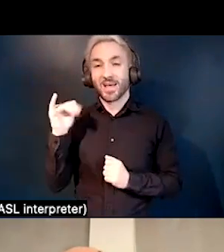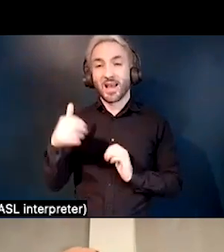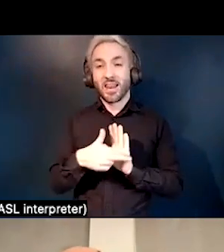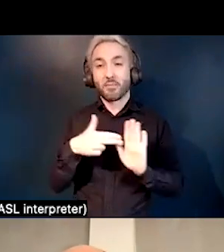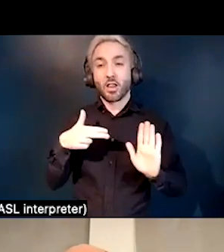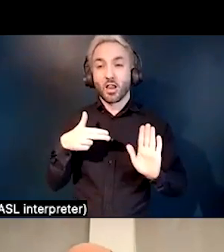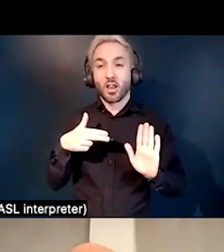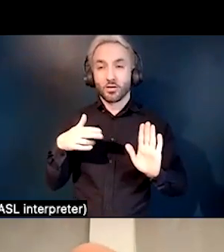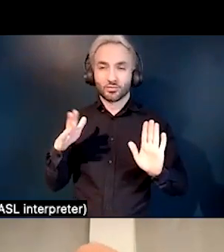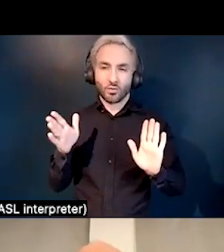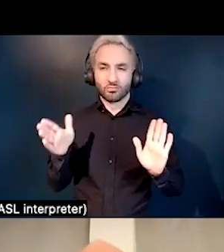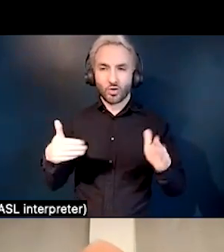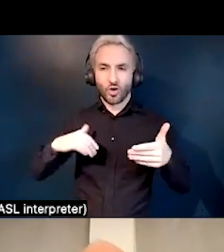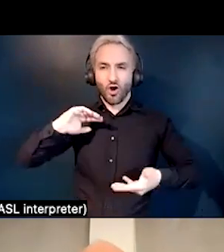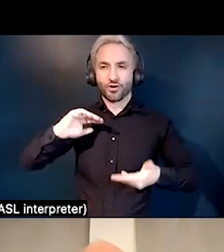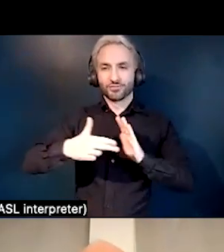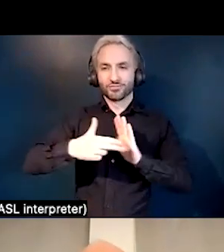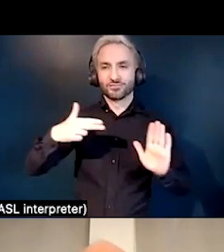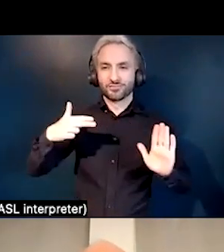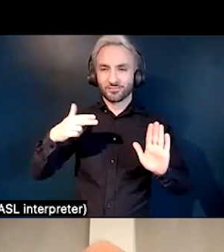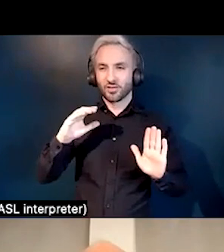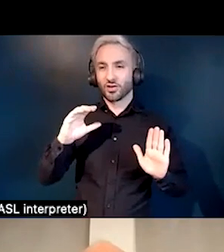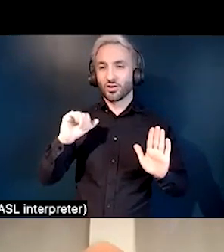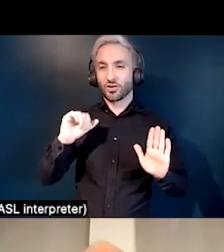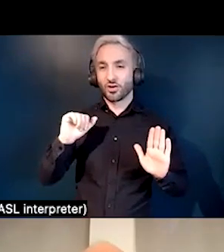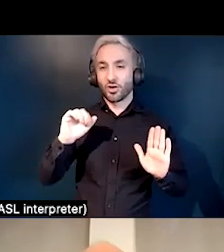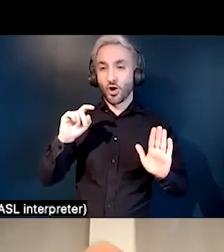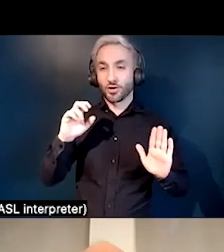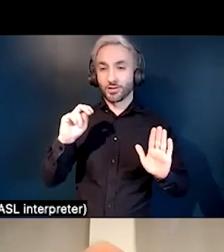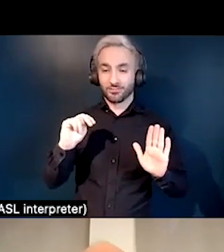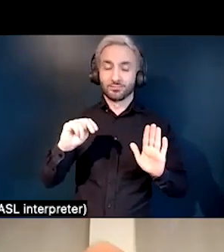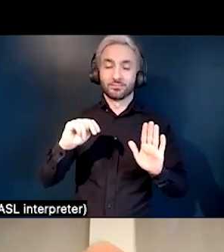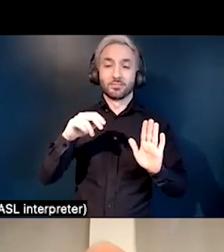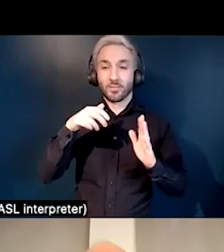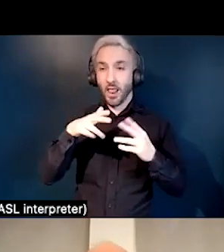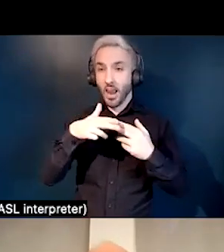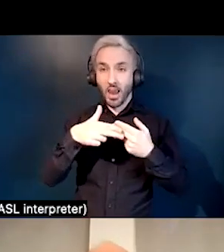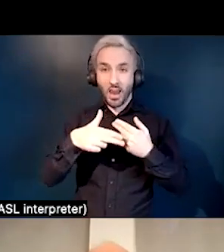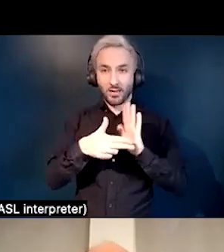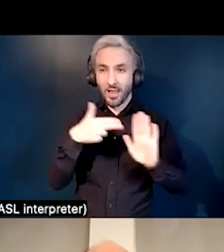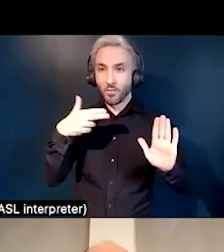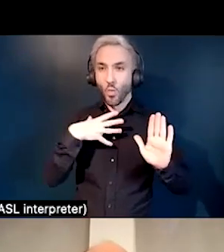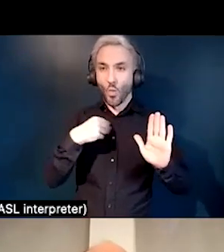a standard for both what information should be presented on the label and where that label